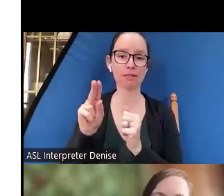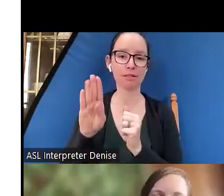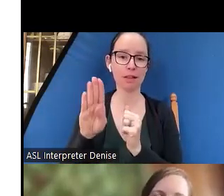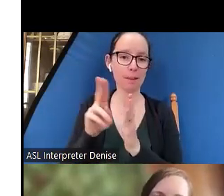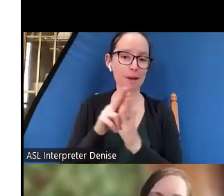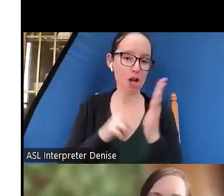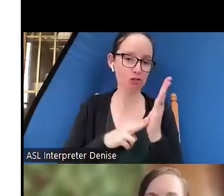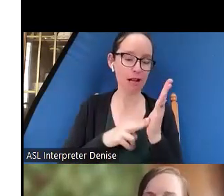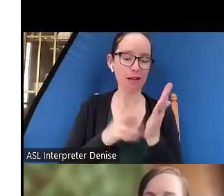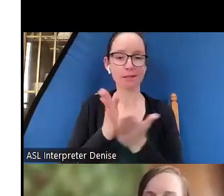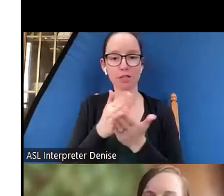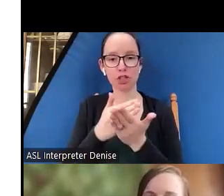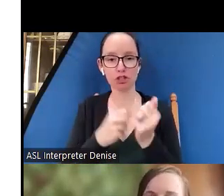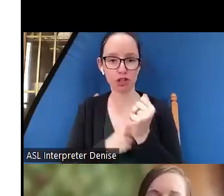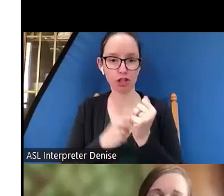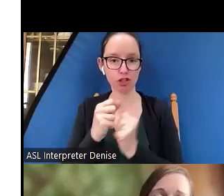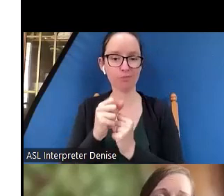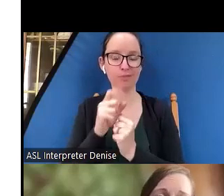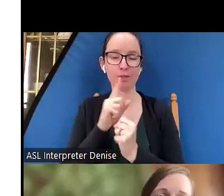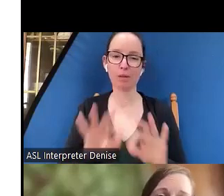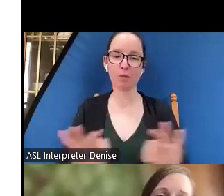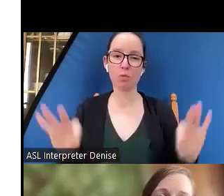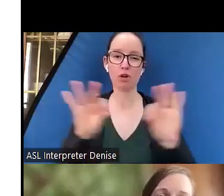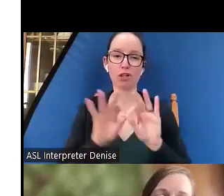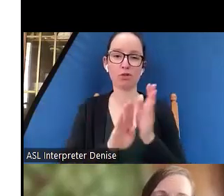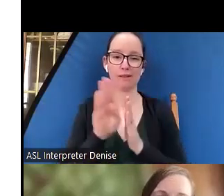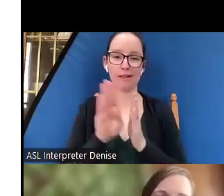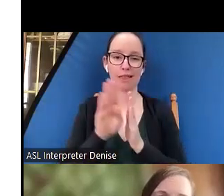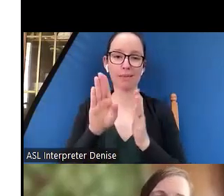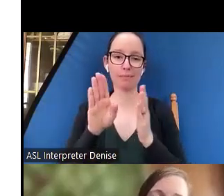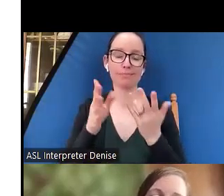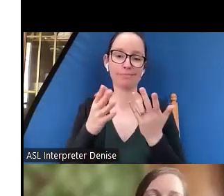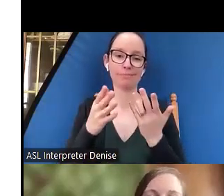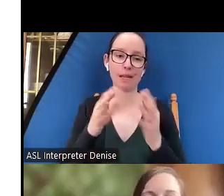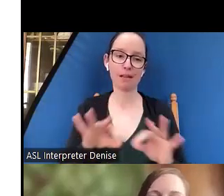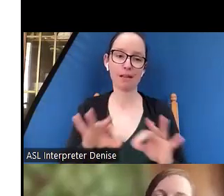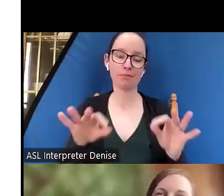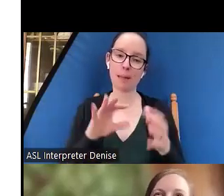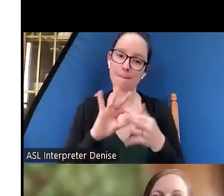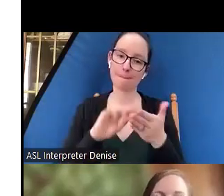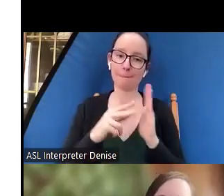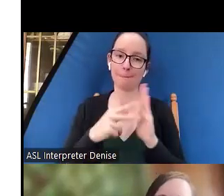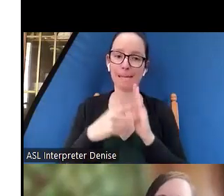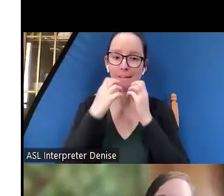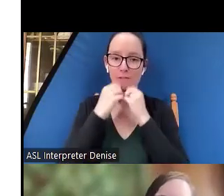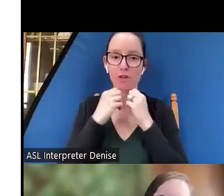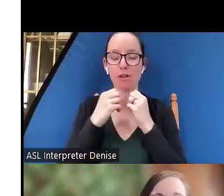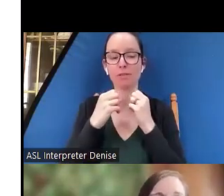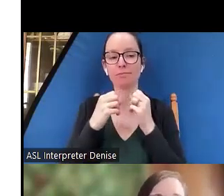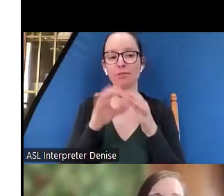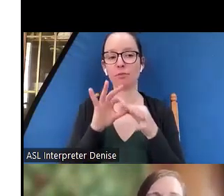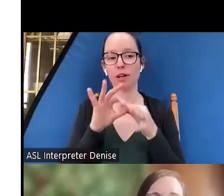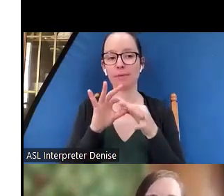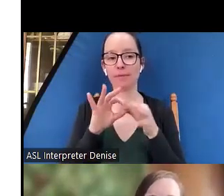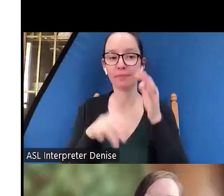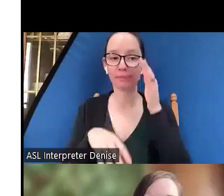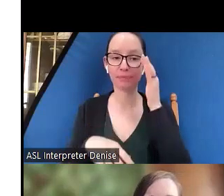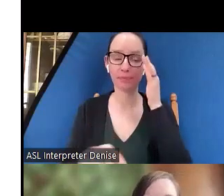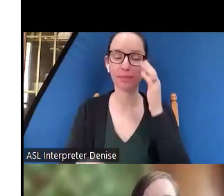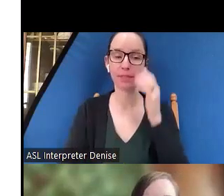in developing meaningful partnerships. So related to both of those is just having diverse structures